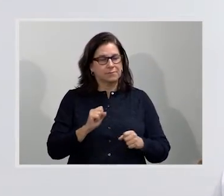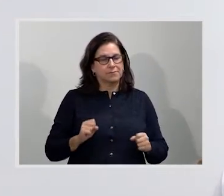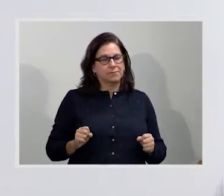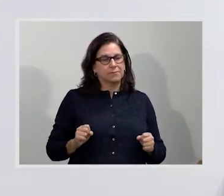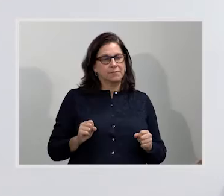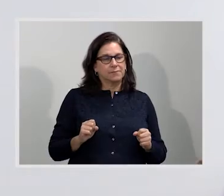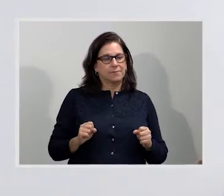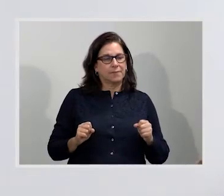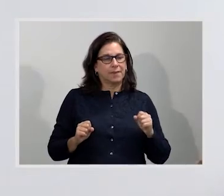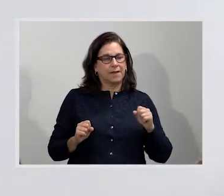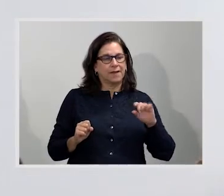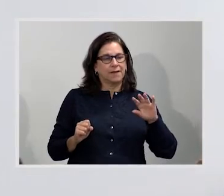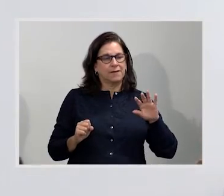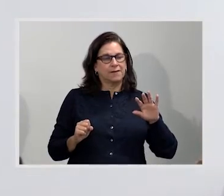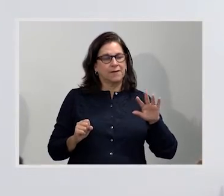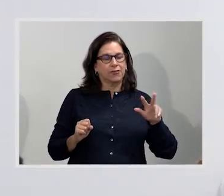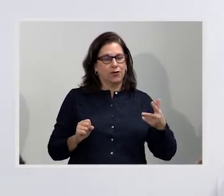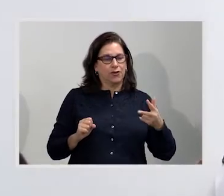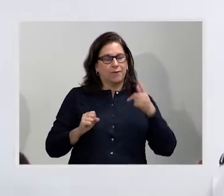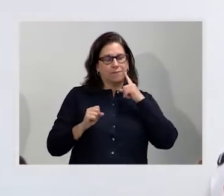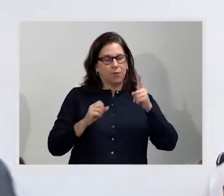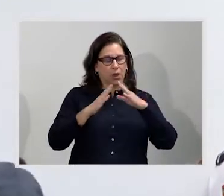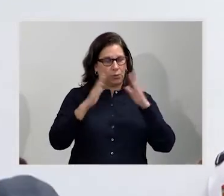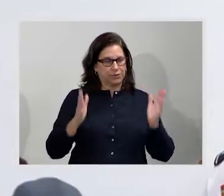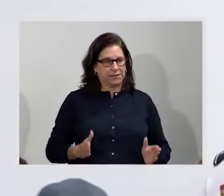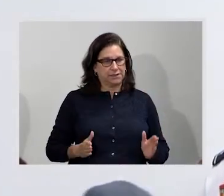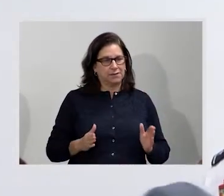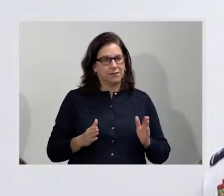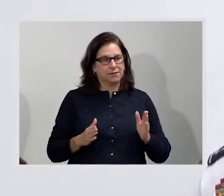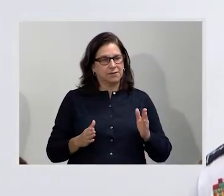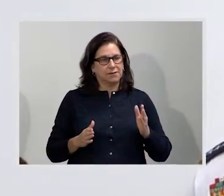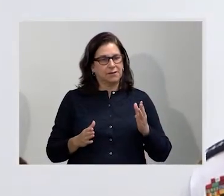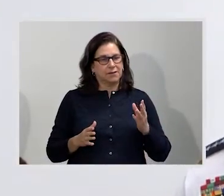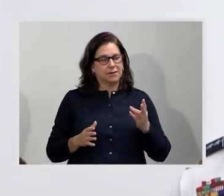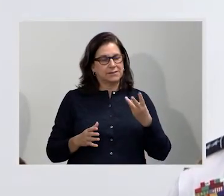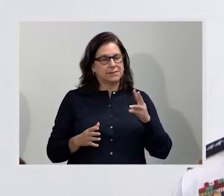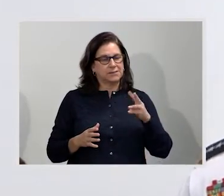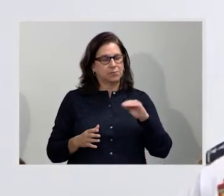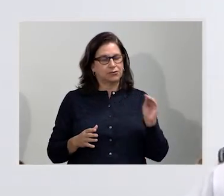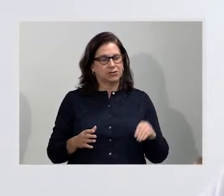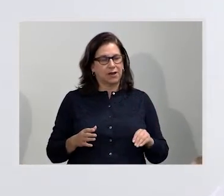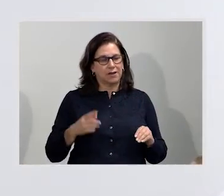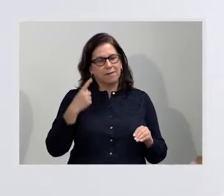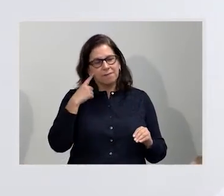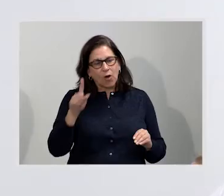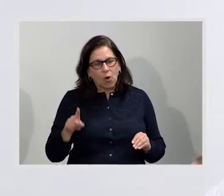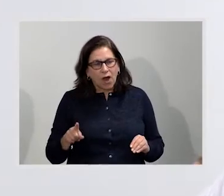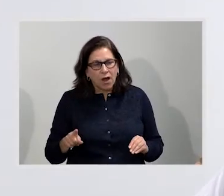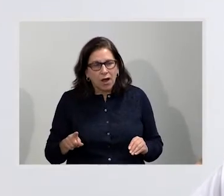AND WE SAID THAT WE KNOW THEY GOING TO USE IT PROPERLY.